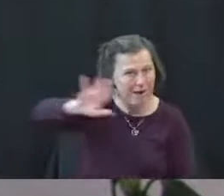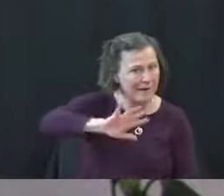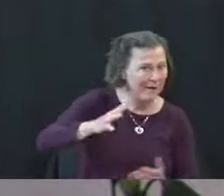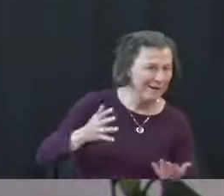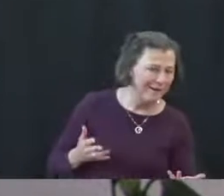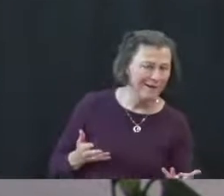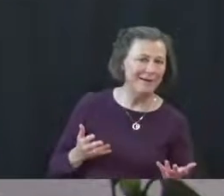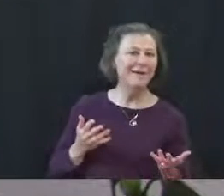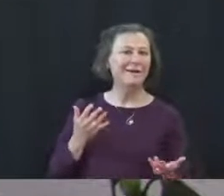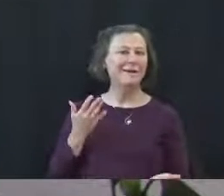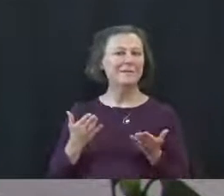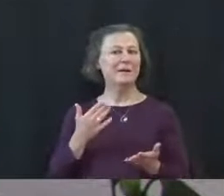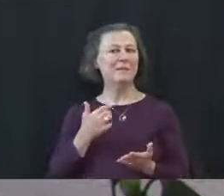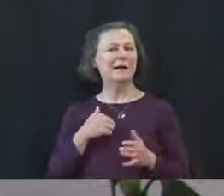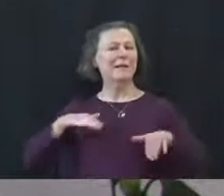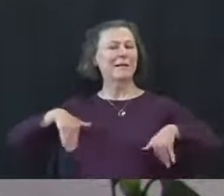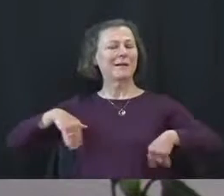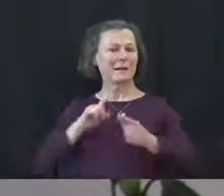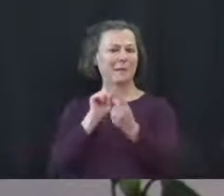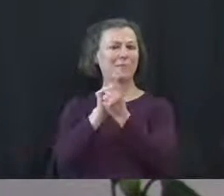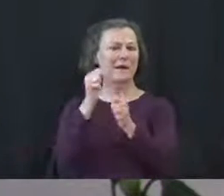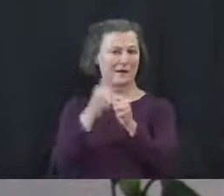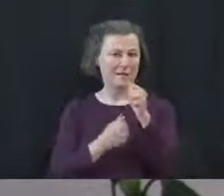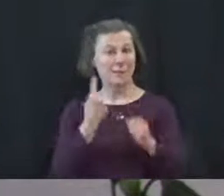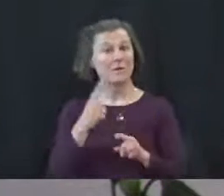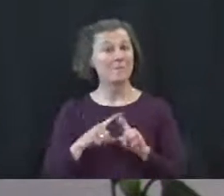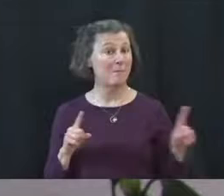Maybe I haven't met everyone but I’ve lived